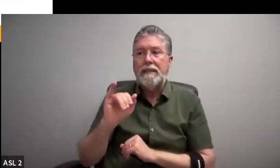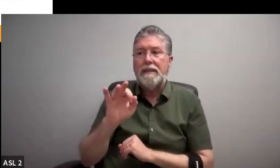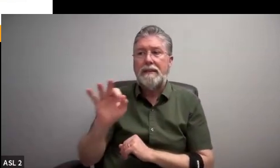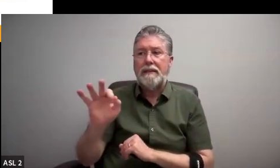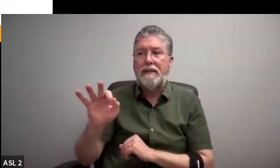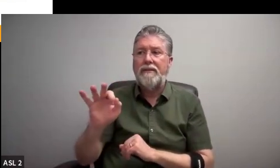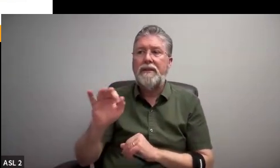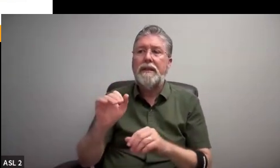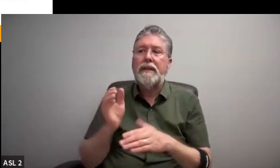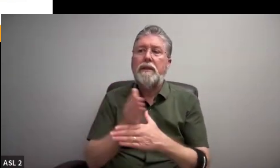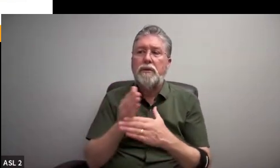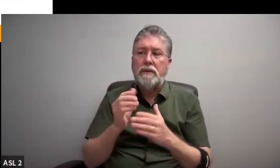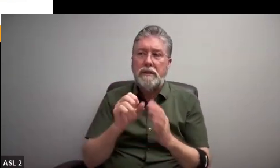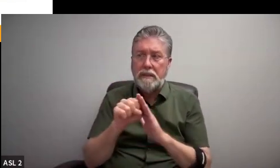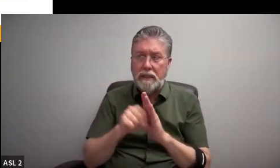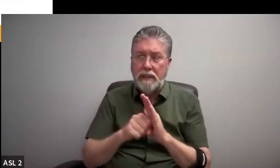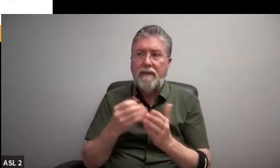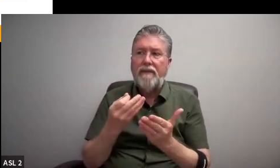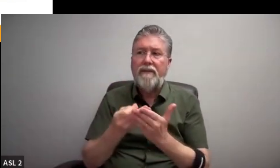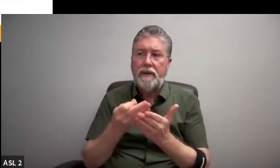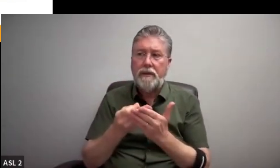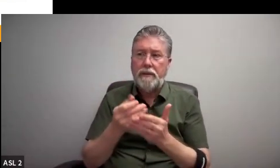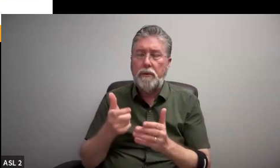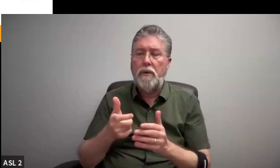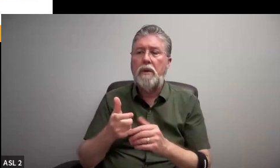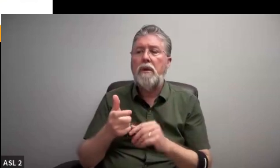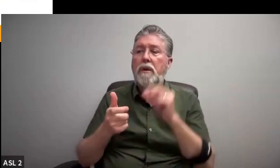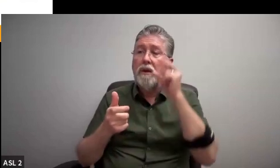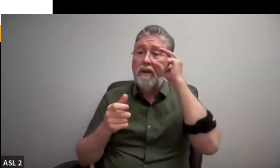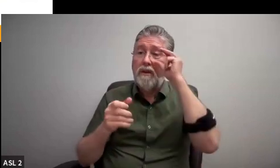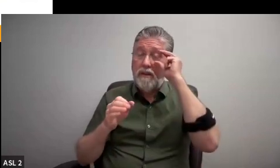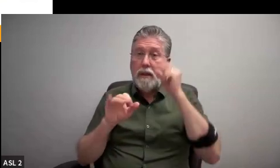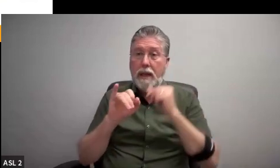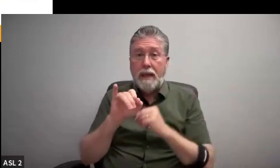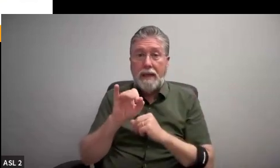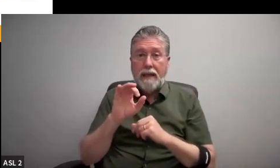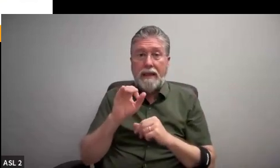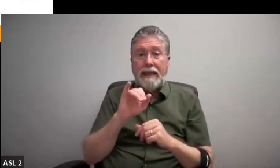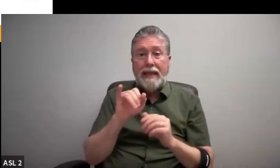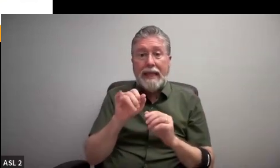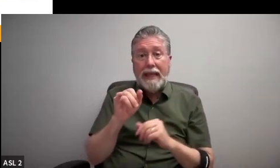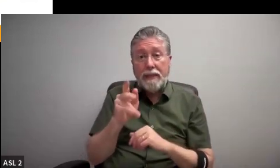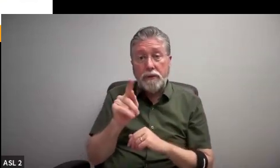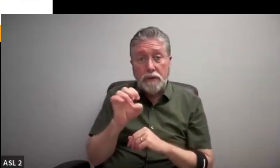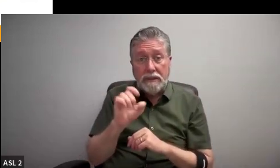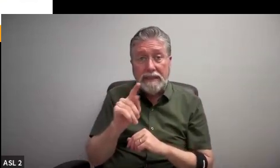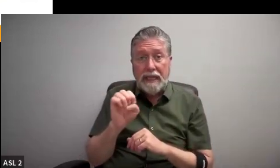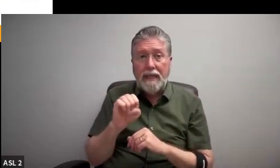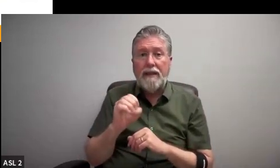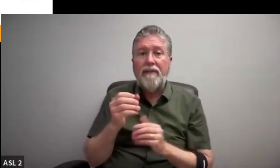Distribution Plans. Interstate Funding Formulas, or IFFs, apply to states with AAAs and fund